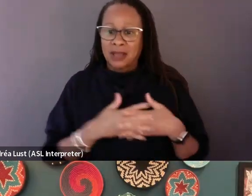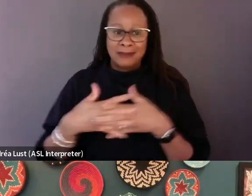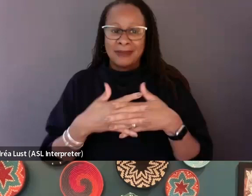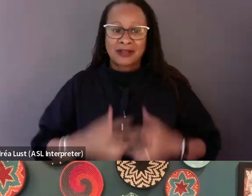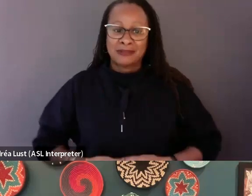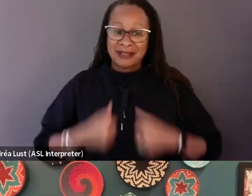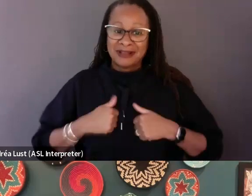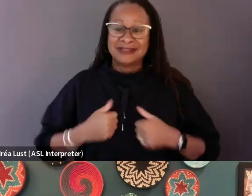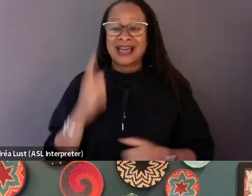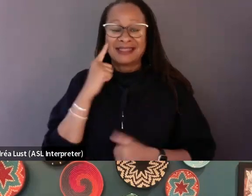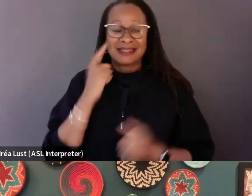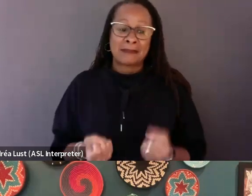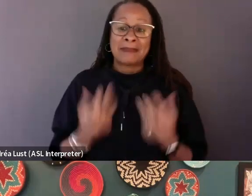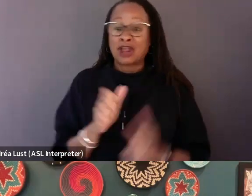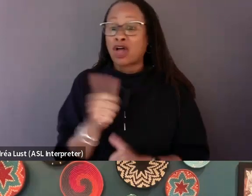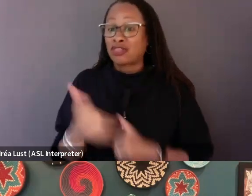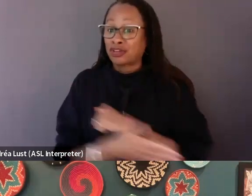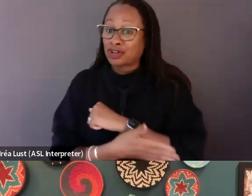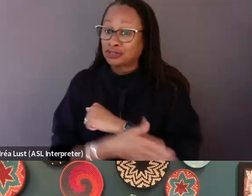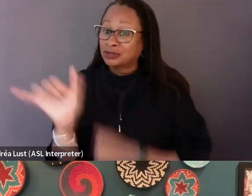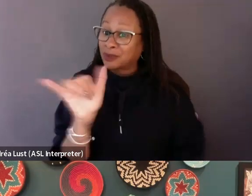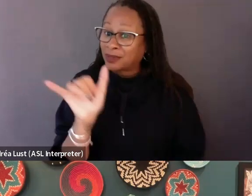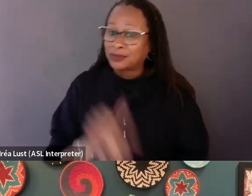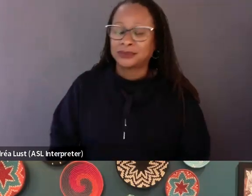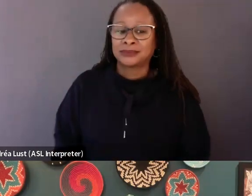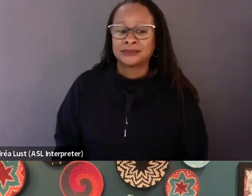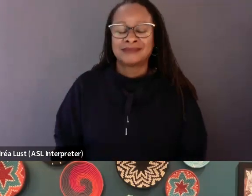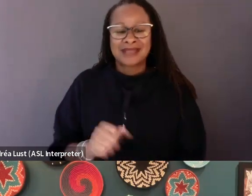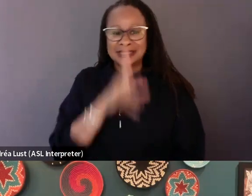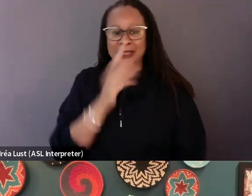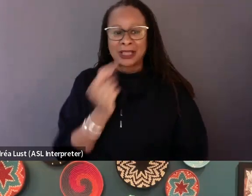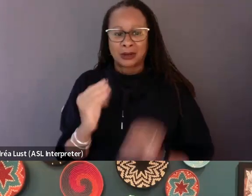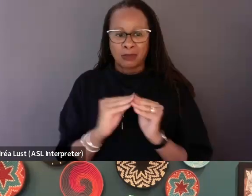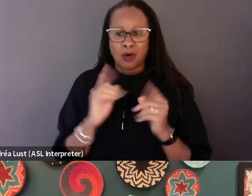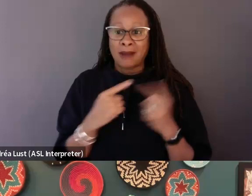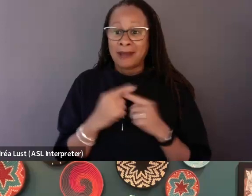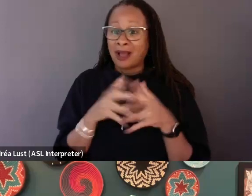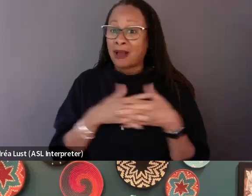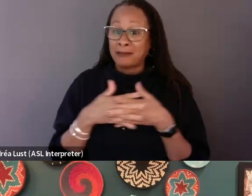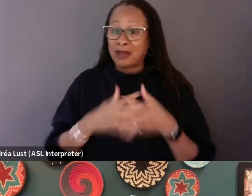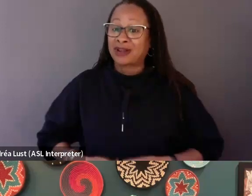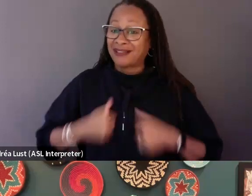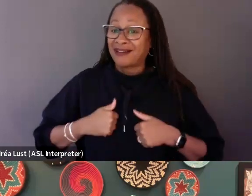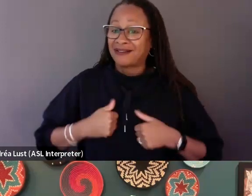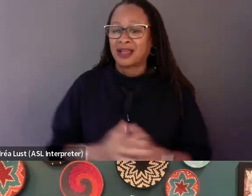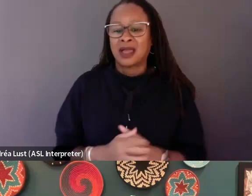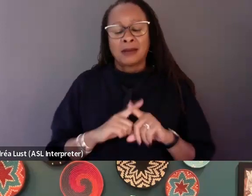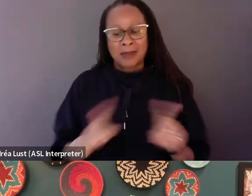many other countries as well. I can speak a little bit more to American life, but it actually, as you were speaking,